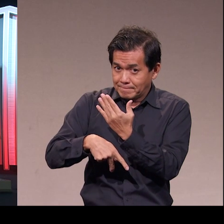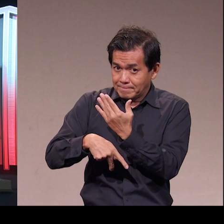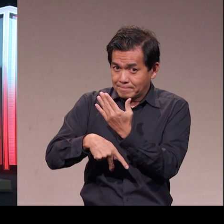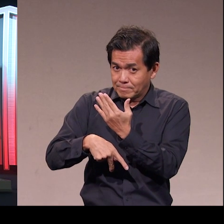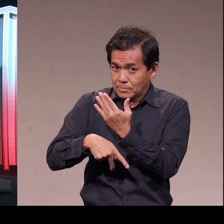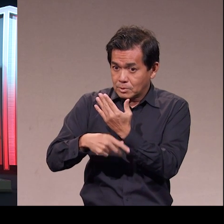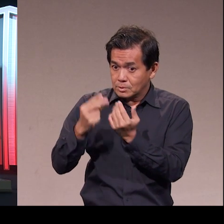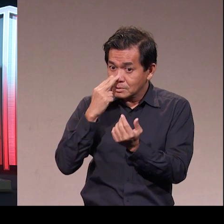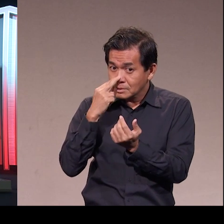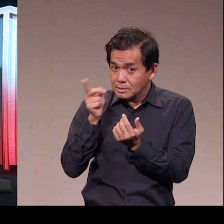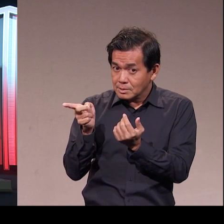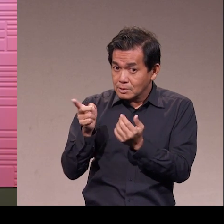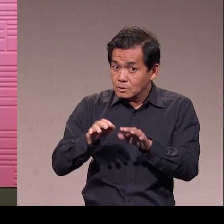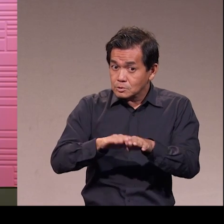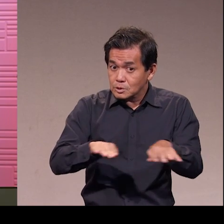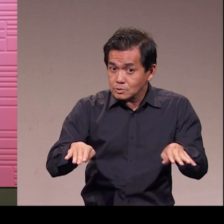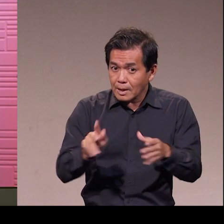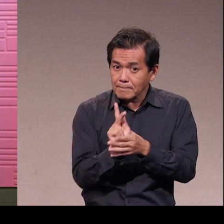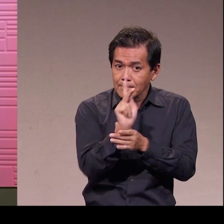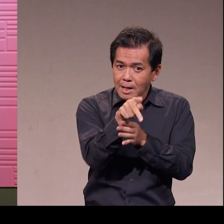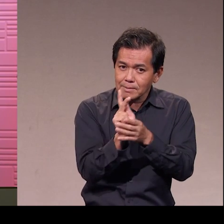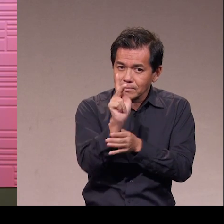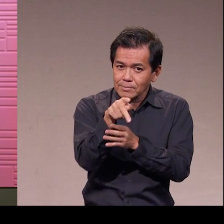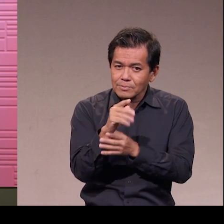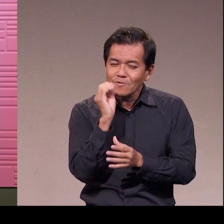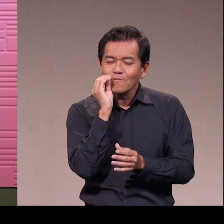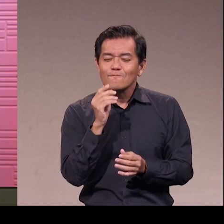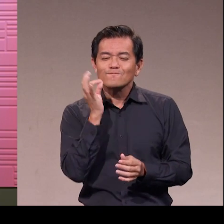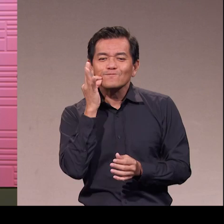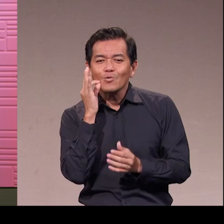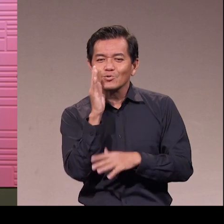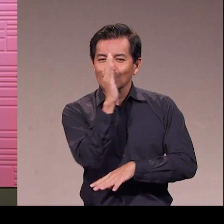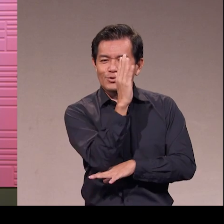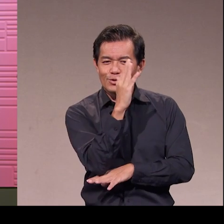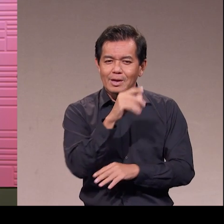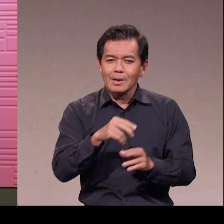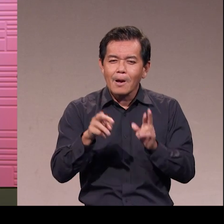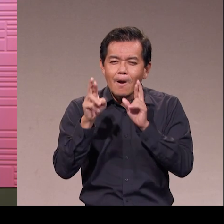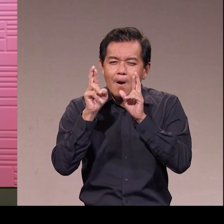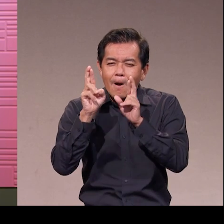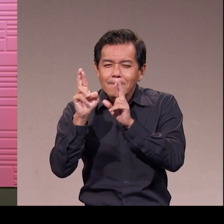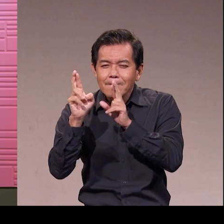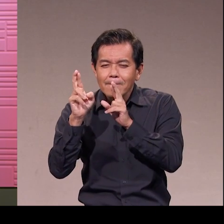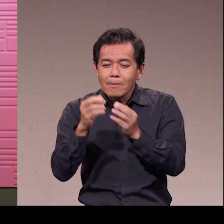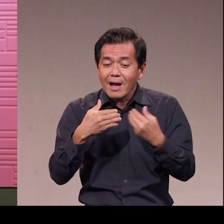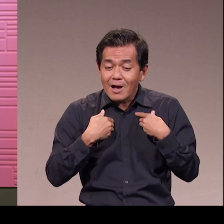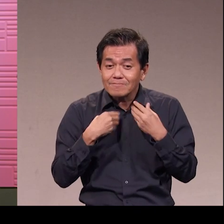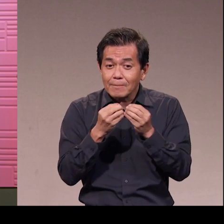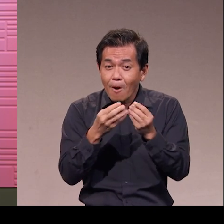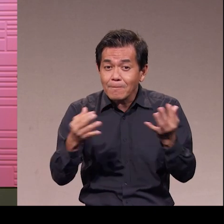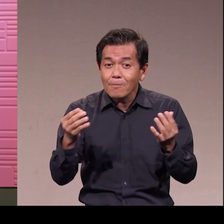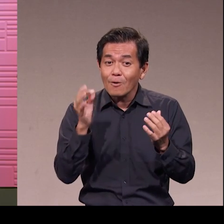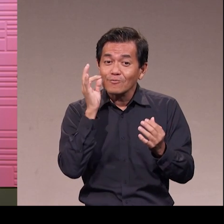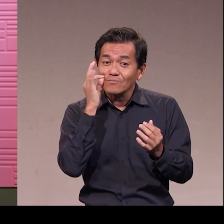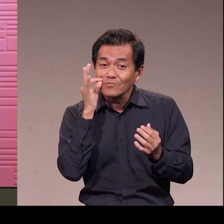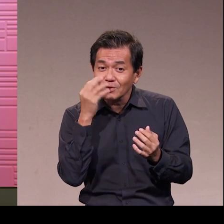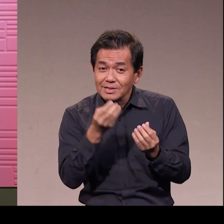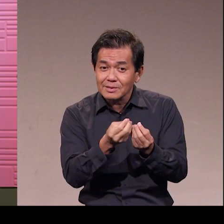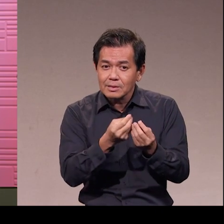Over the years, we have turned into a City in a Garden.